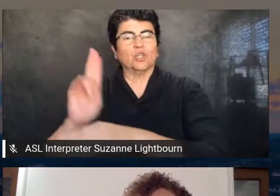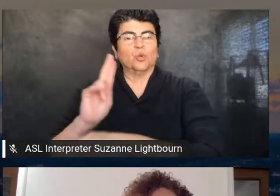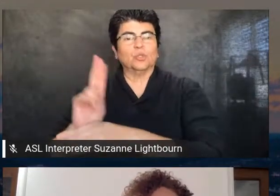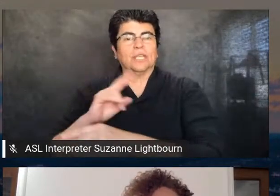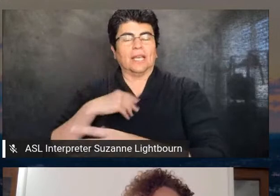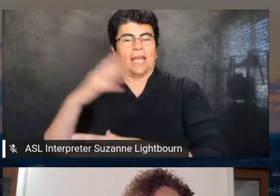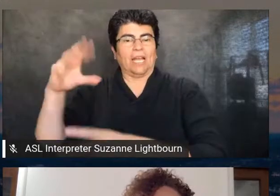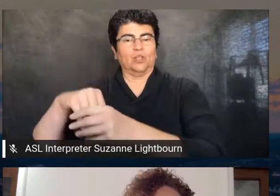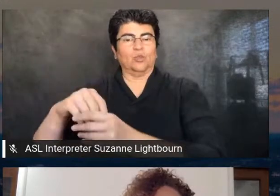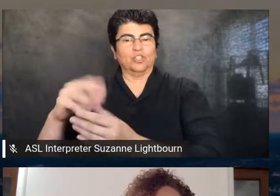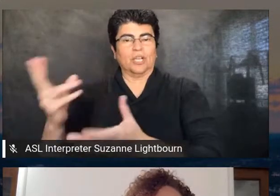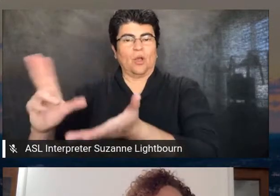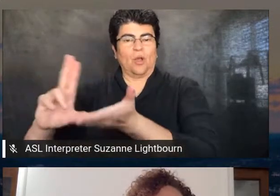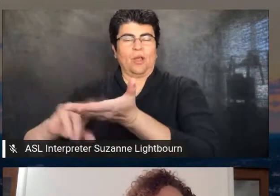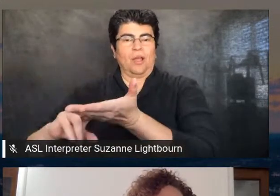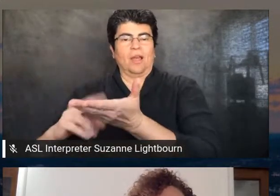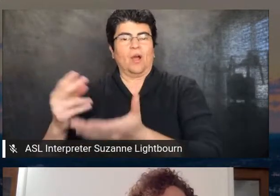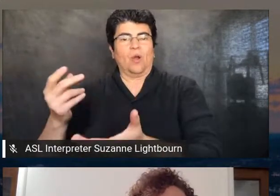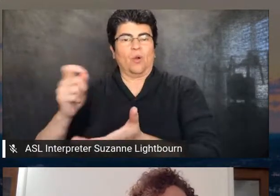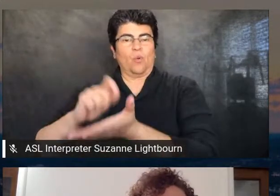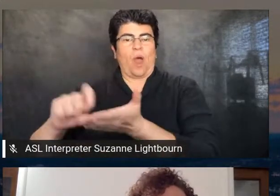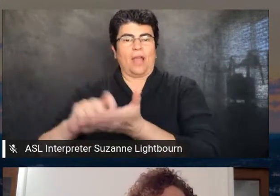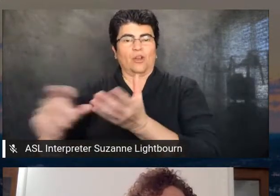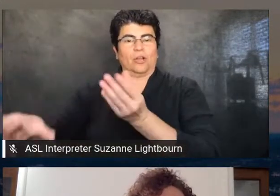which is wonderful. But for the purposes of entertainment,